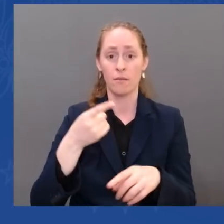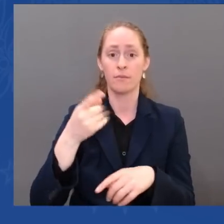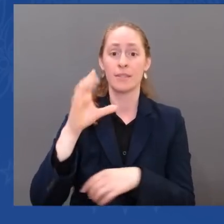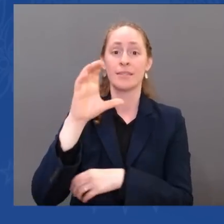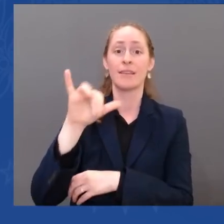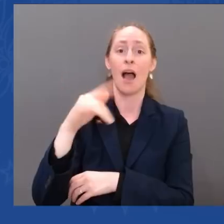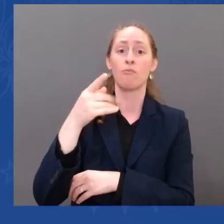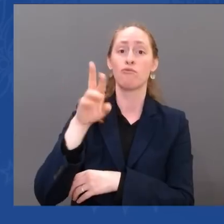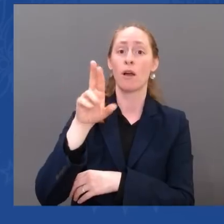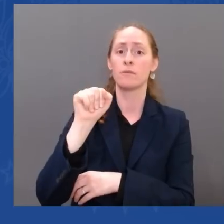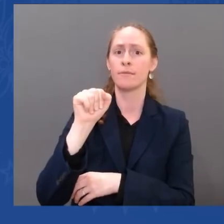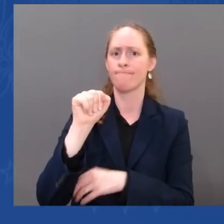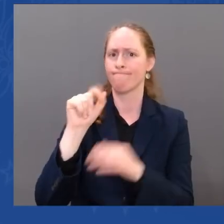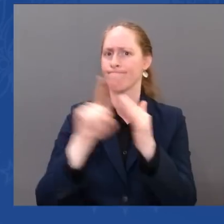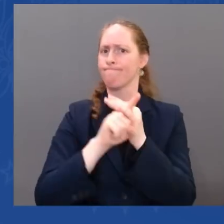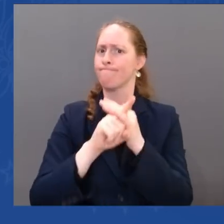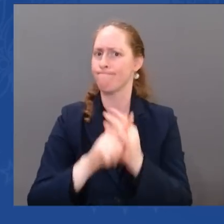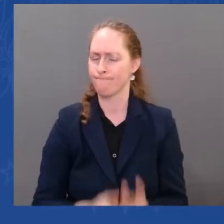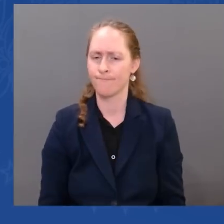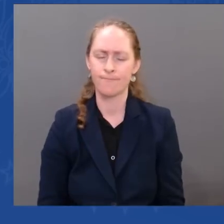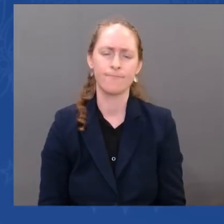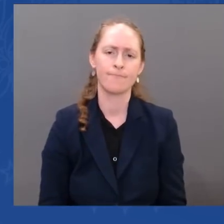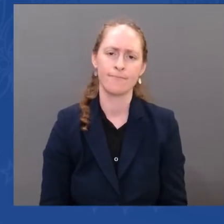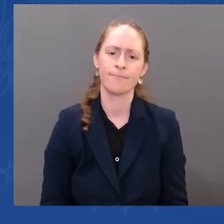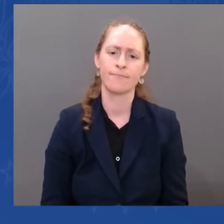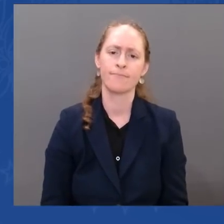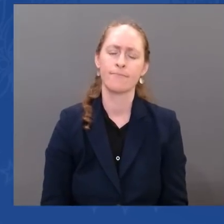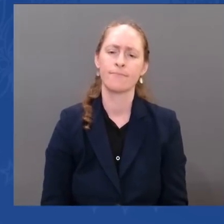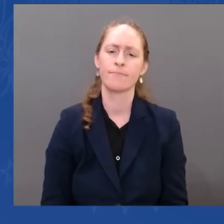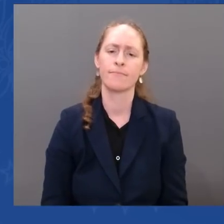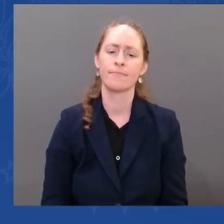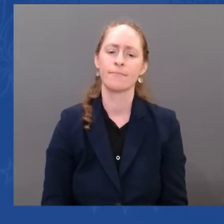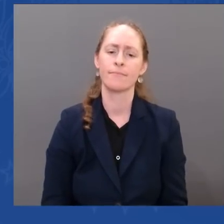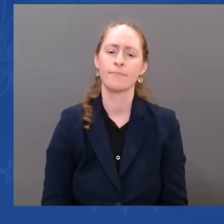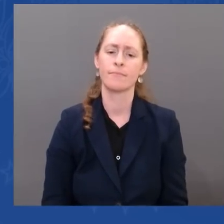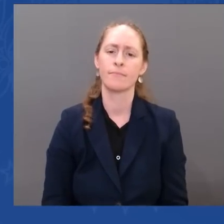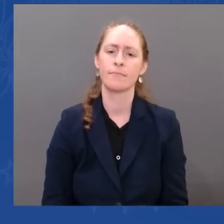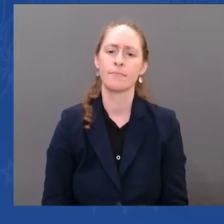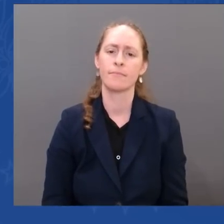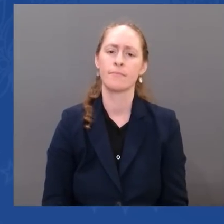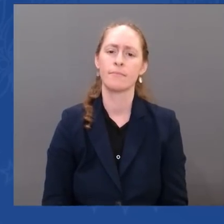to put the negotiation process back on track in accordance